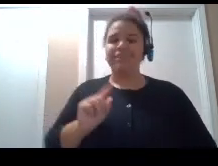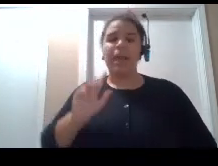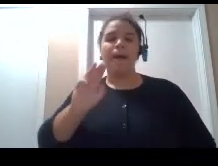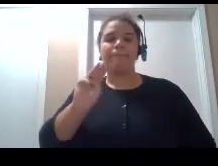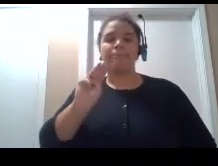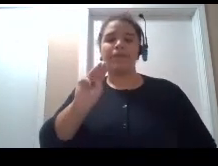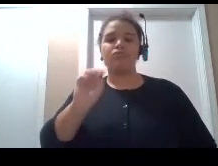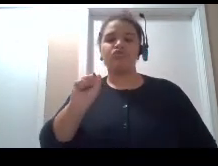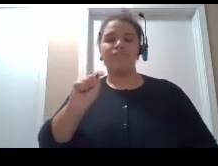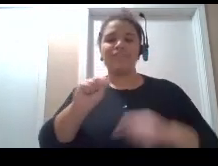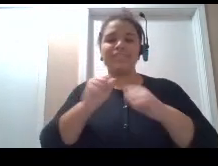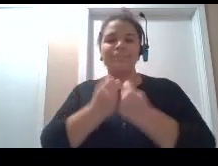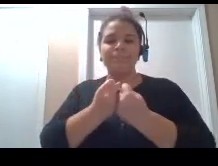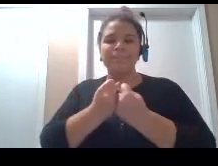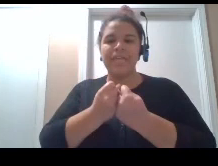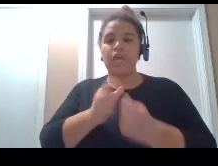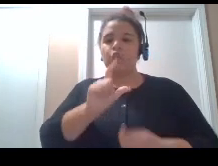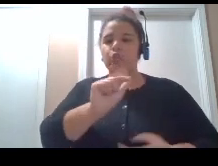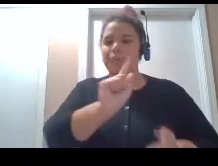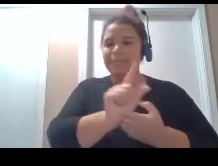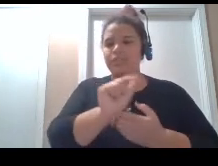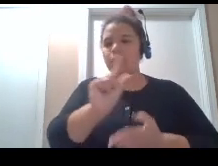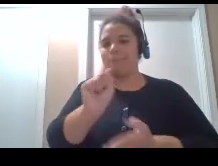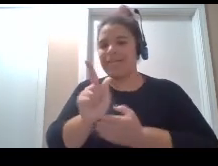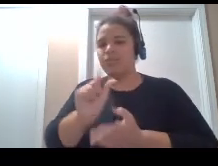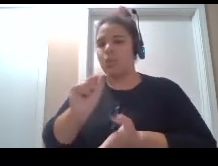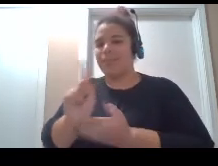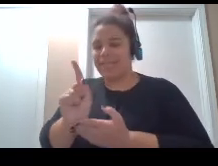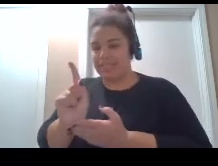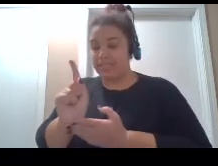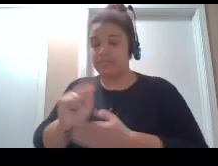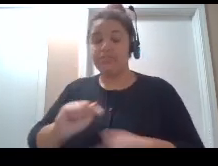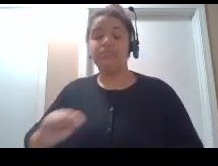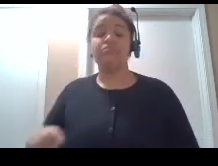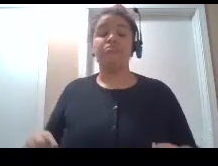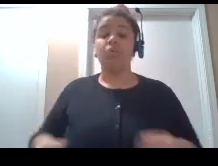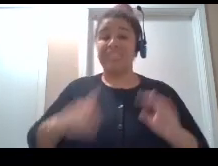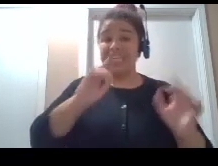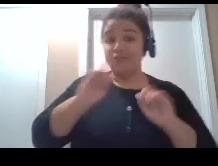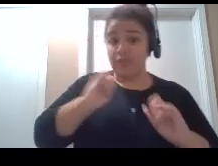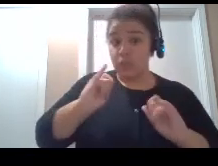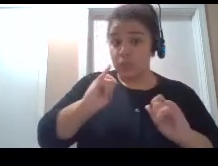minute increments. The interviews will be held in morning and afternoon sessions